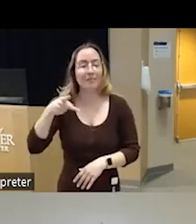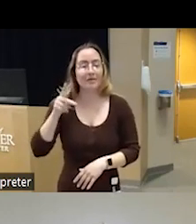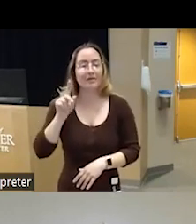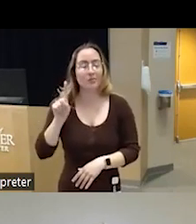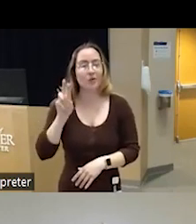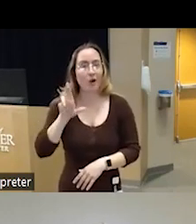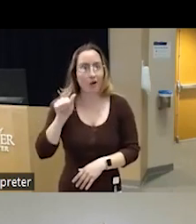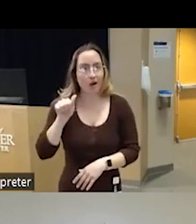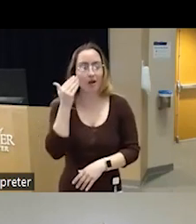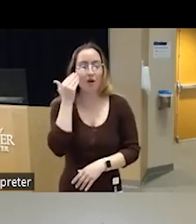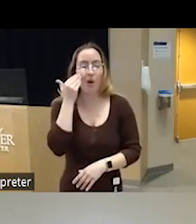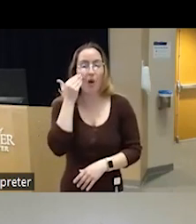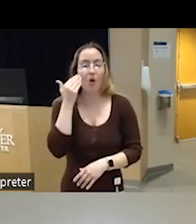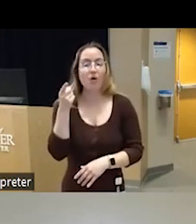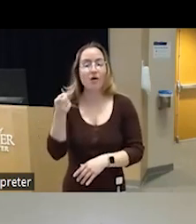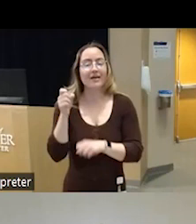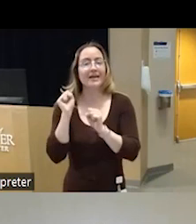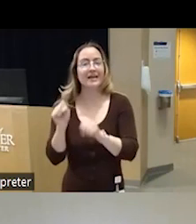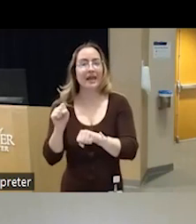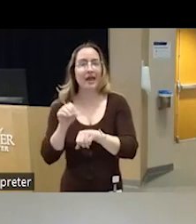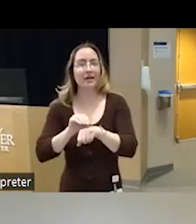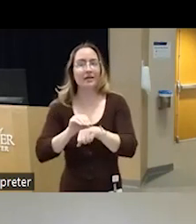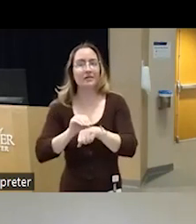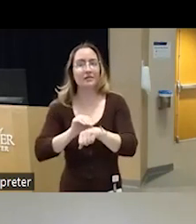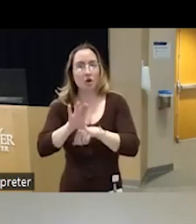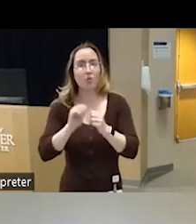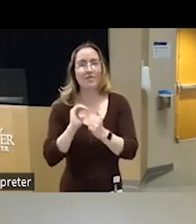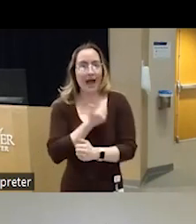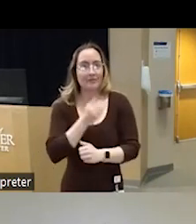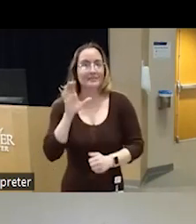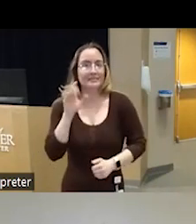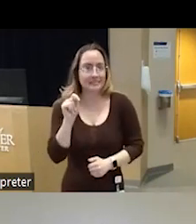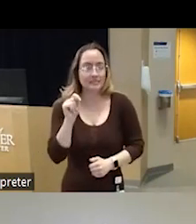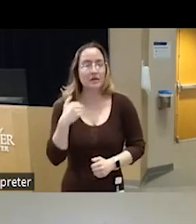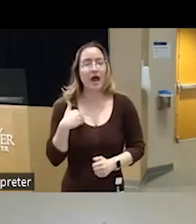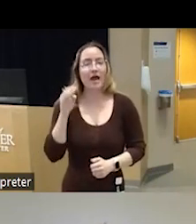we also contributed an RCT and I'm at analysis some magnetite has